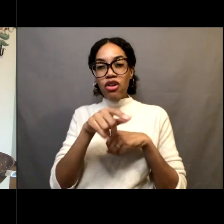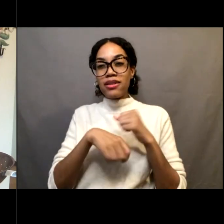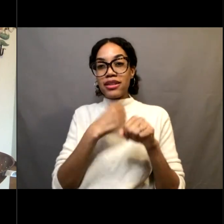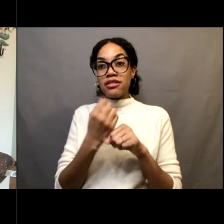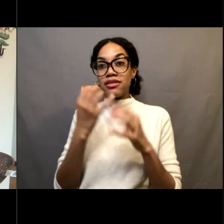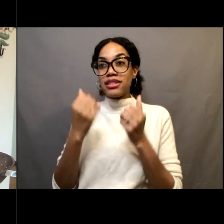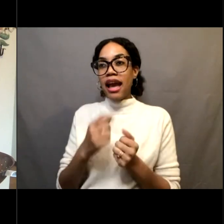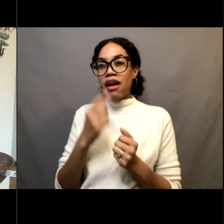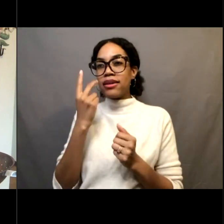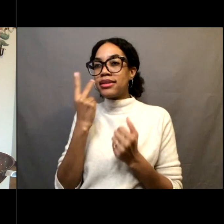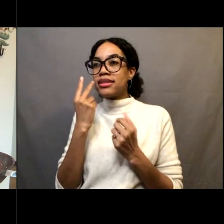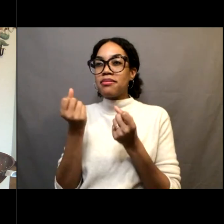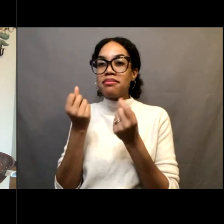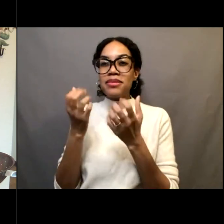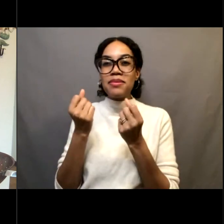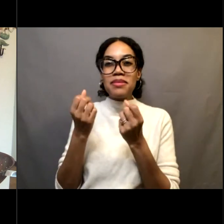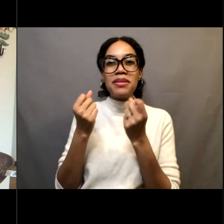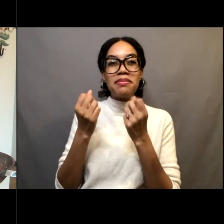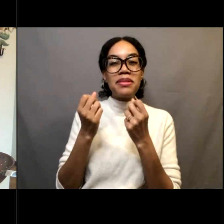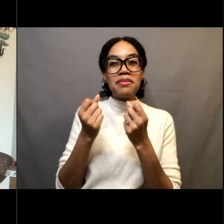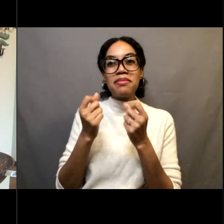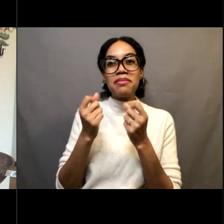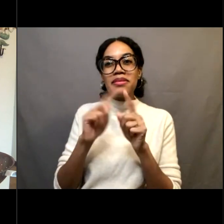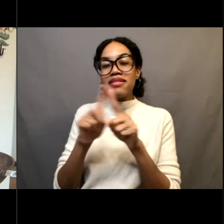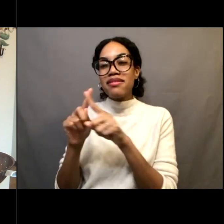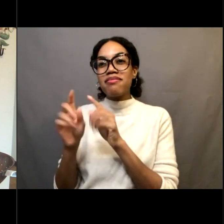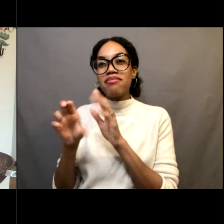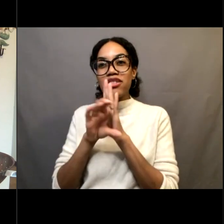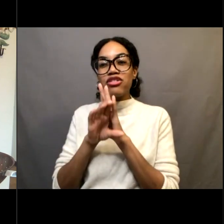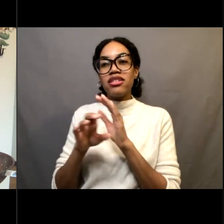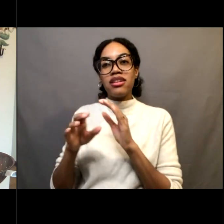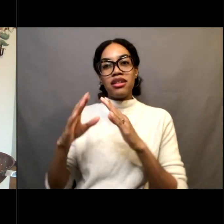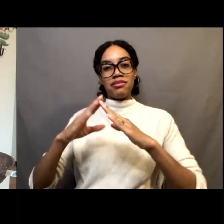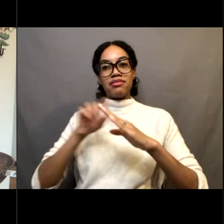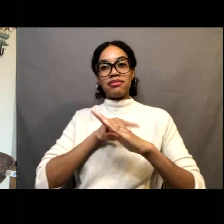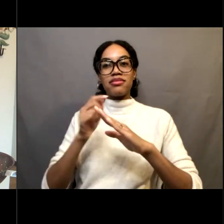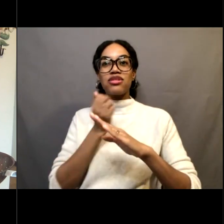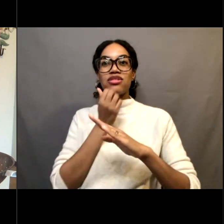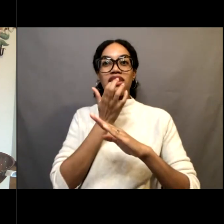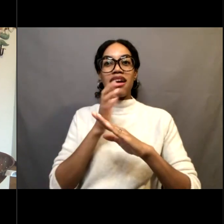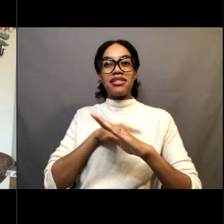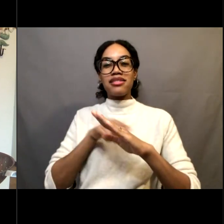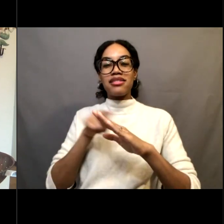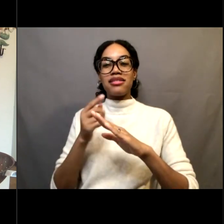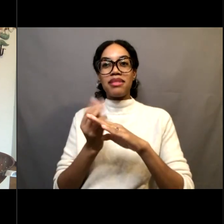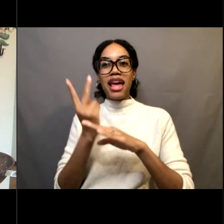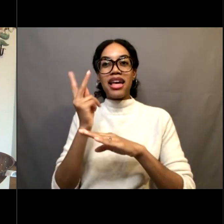from around the world of living roofs. And even in big cities like rooftop gardens